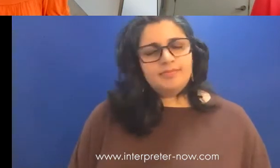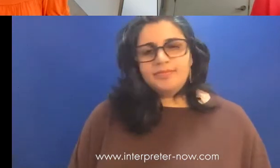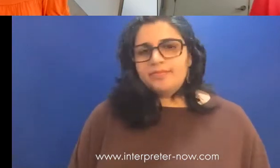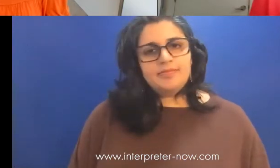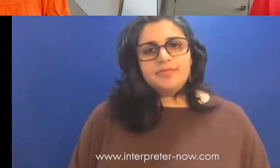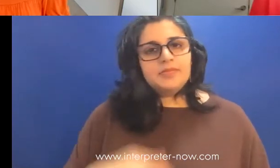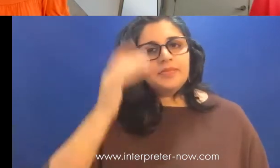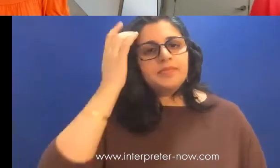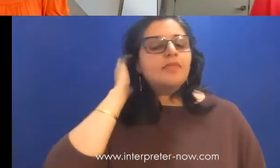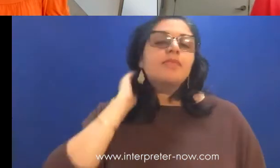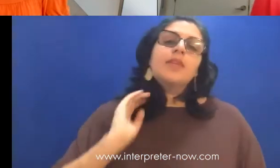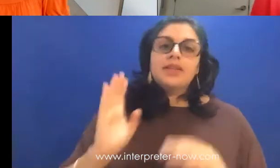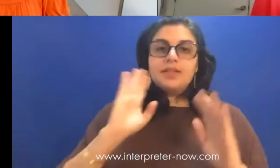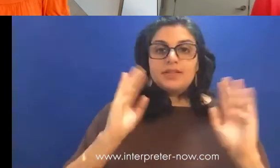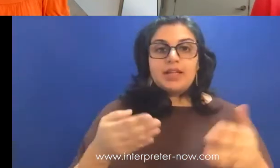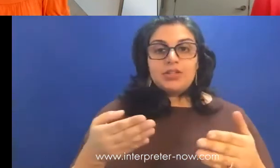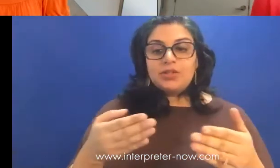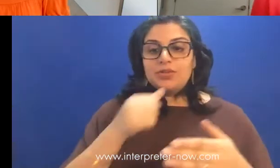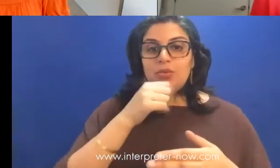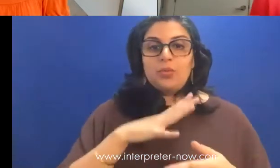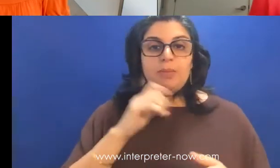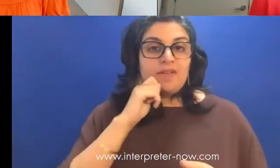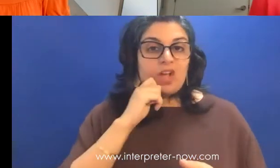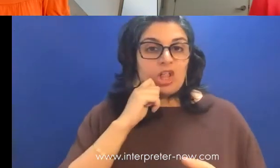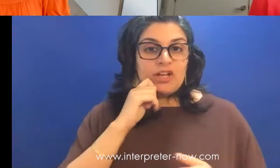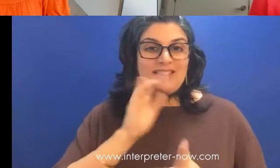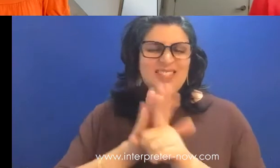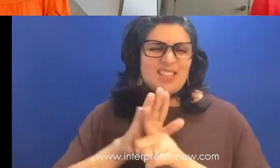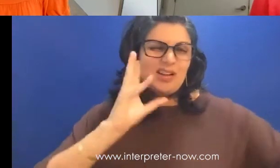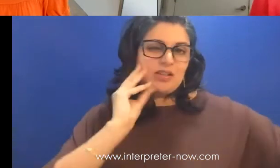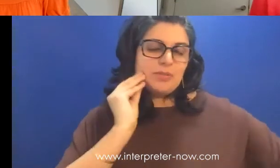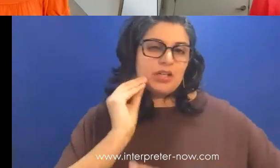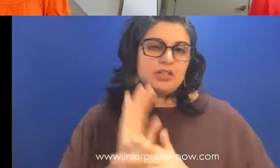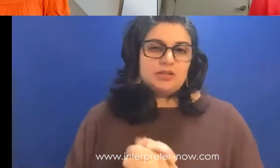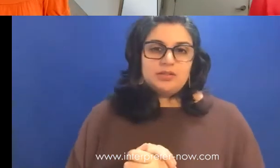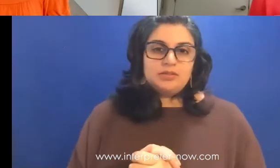It also centers on the experience of women of color, who, as we look into intersectional